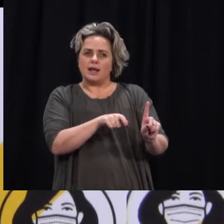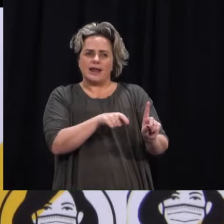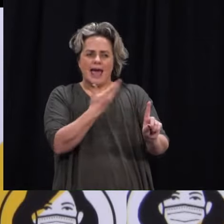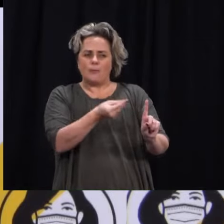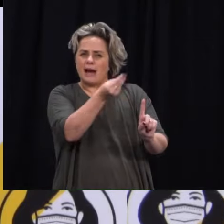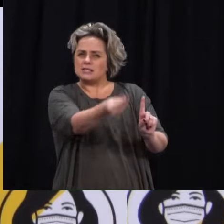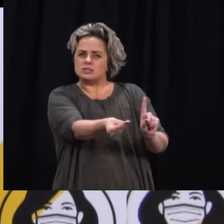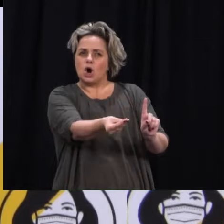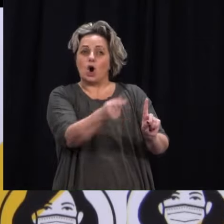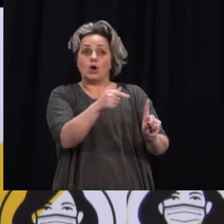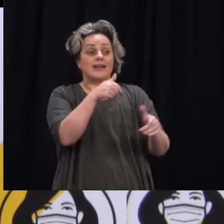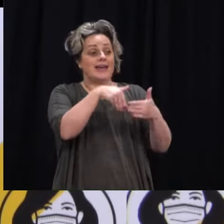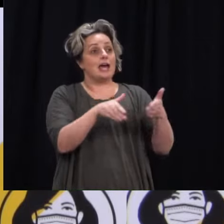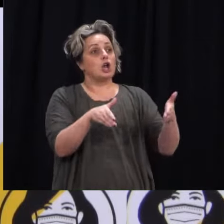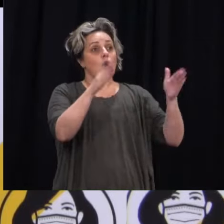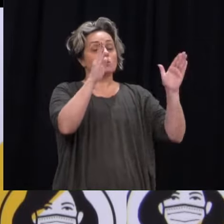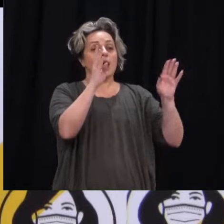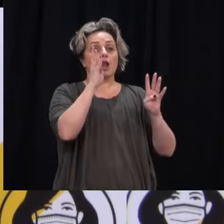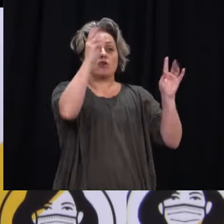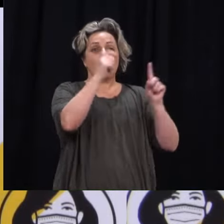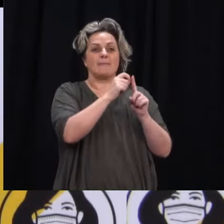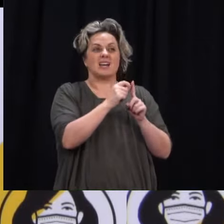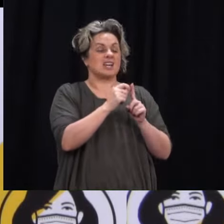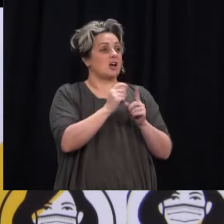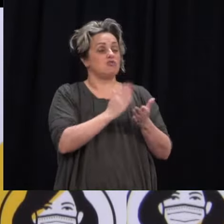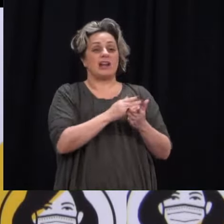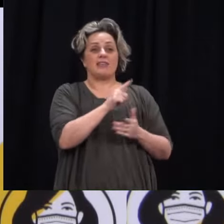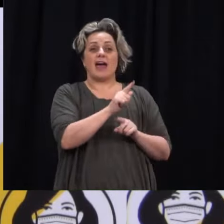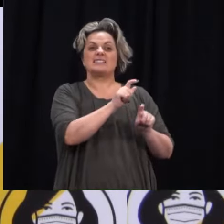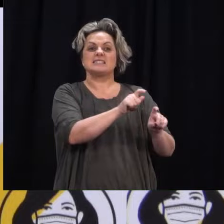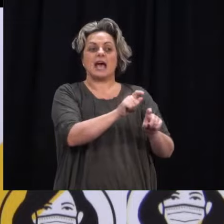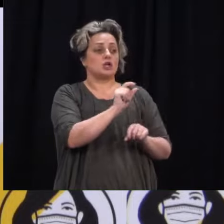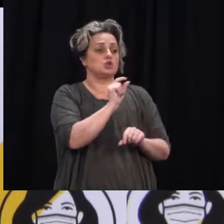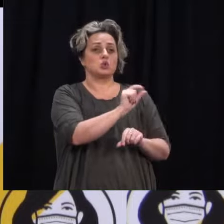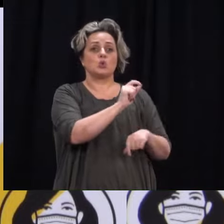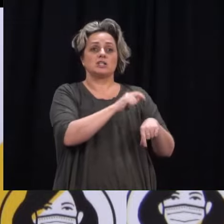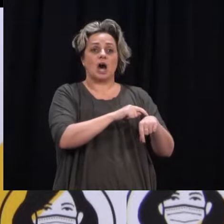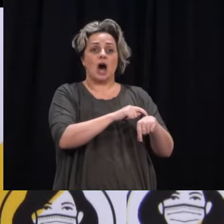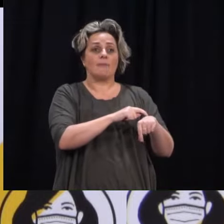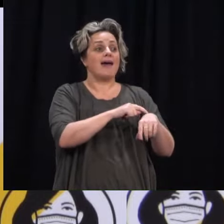saying, we are still open- minded about how the virus got